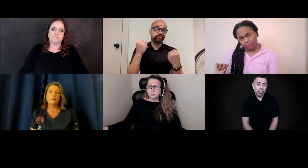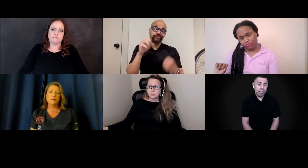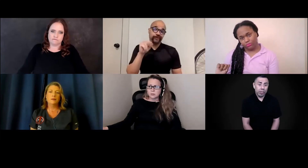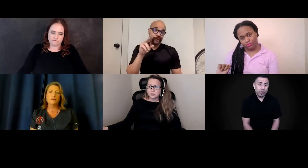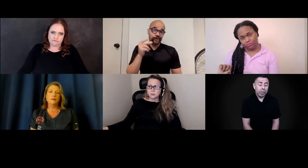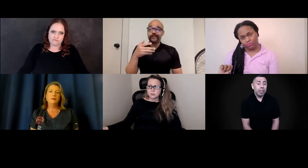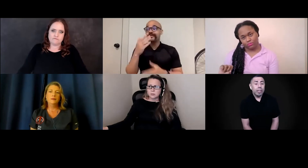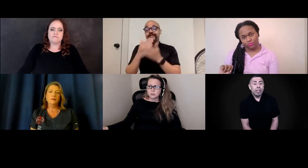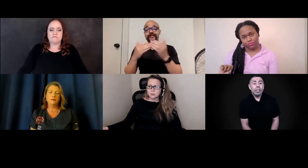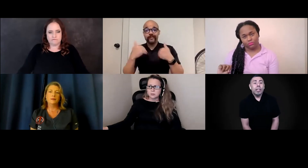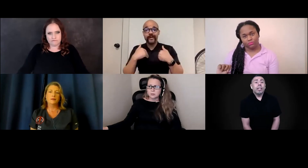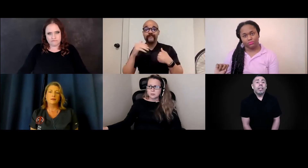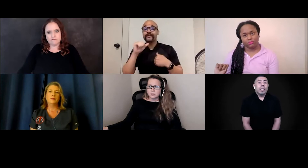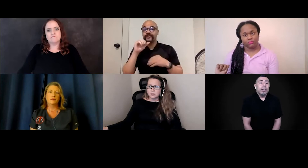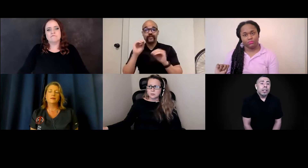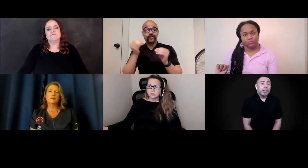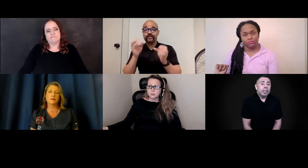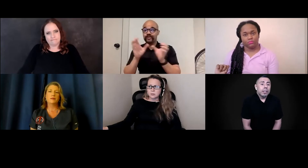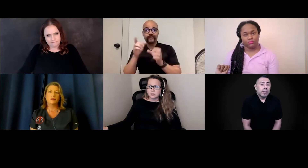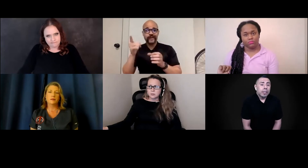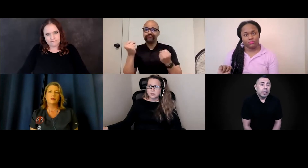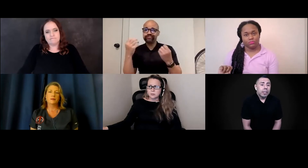at the Deaf Action Center. Some certified interpreters aren't the greatest signers they have certification and then